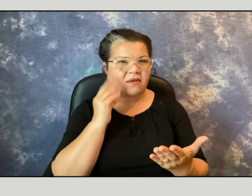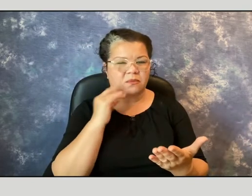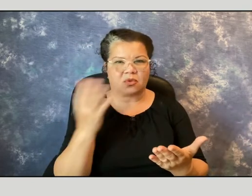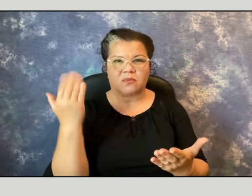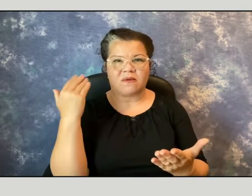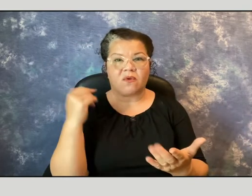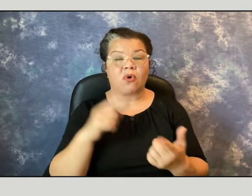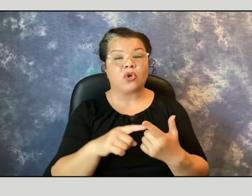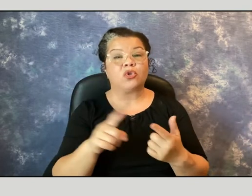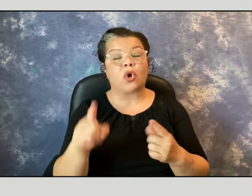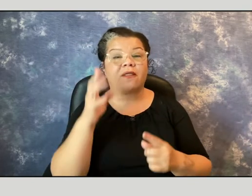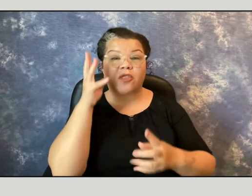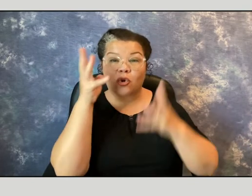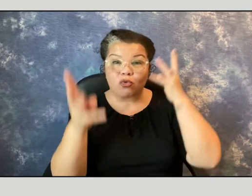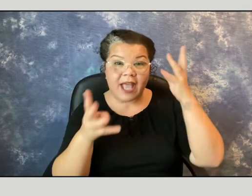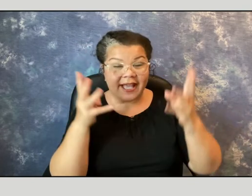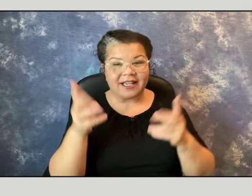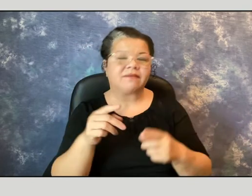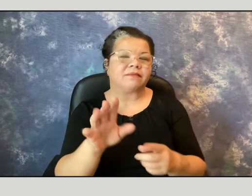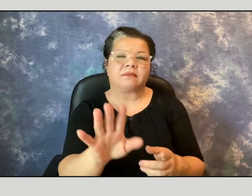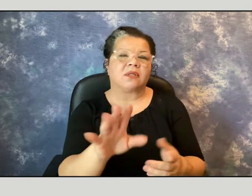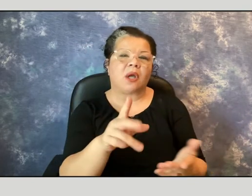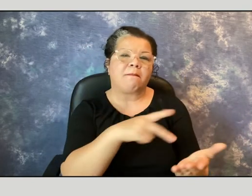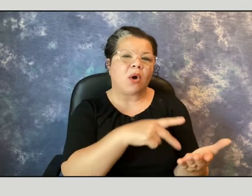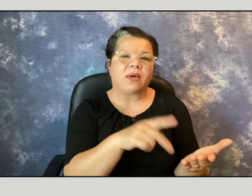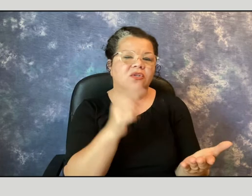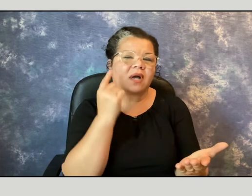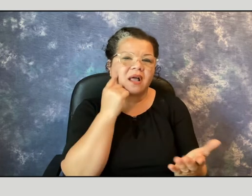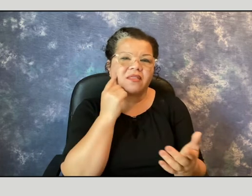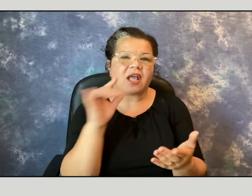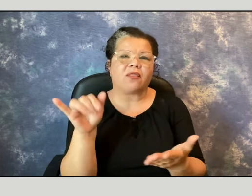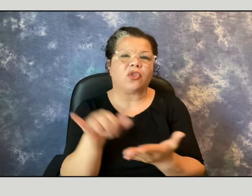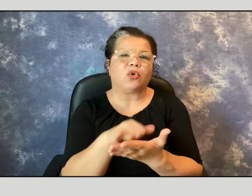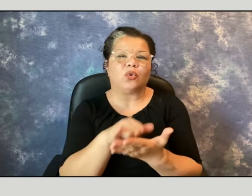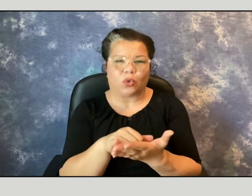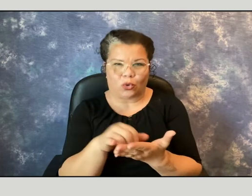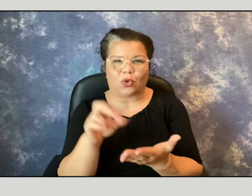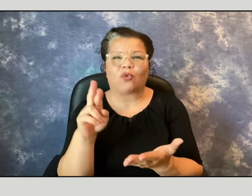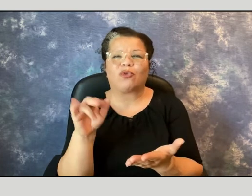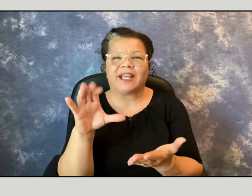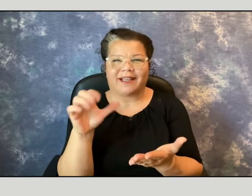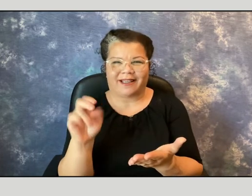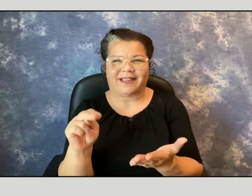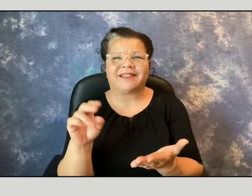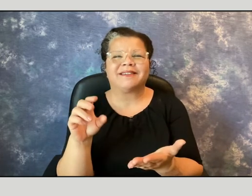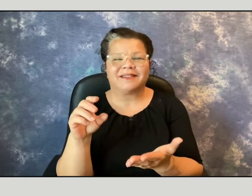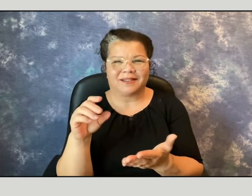I think poetry, I think the Nuyorican poets, but I'm biased in that regard.